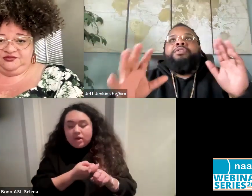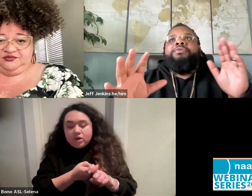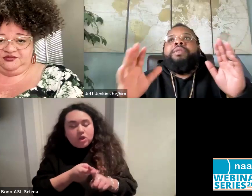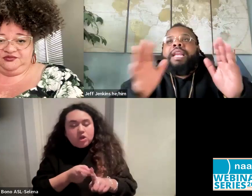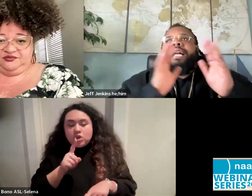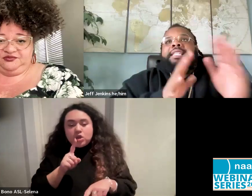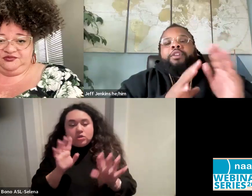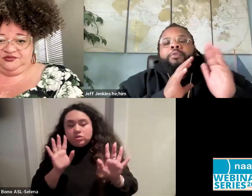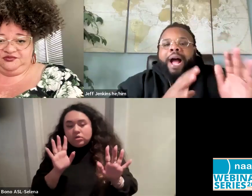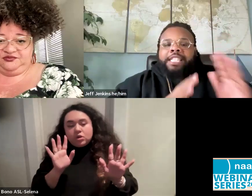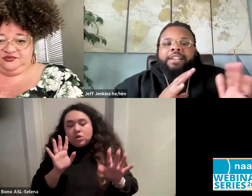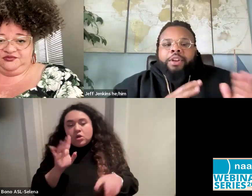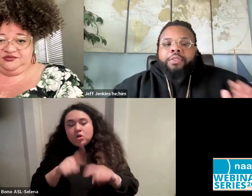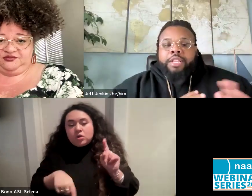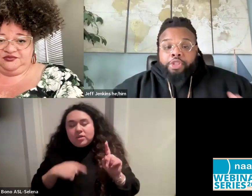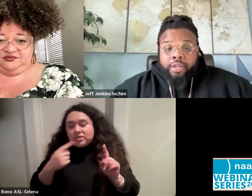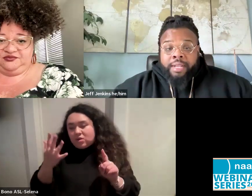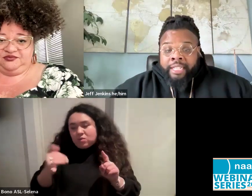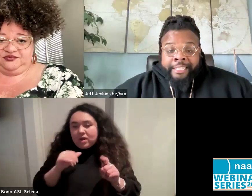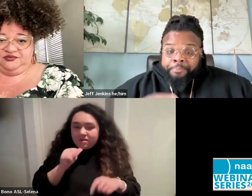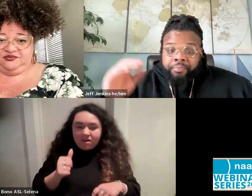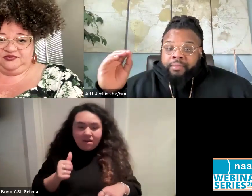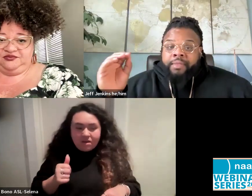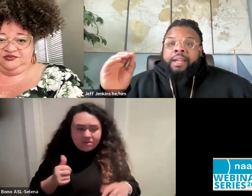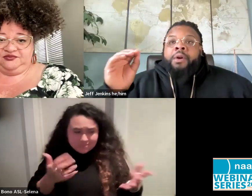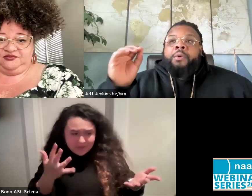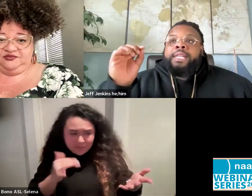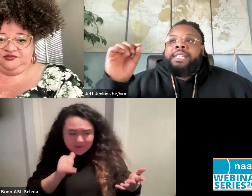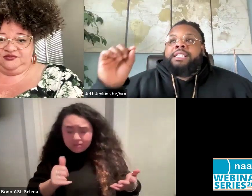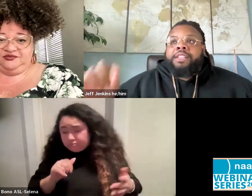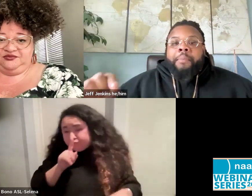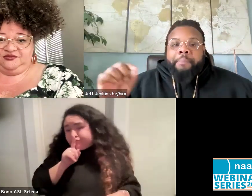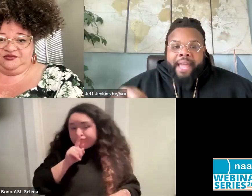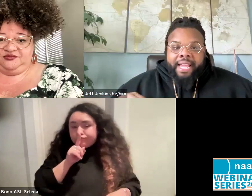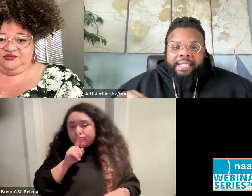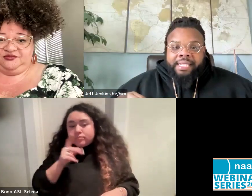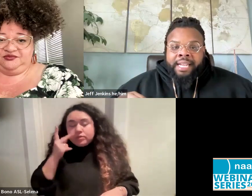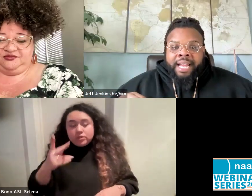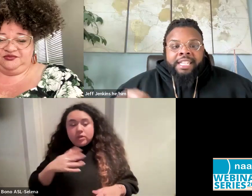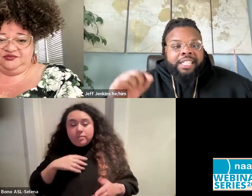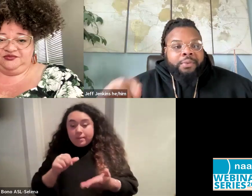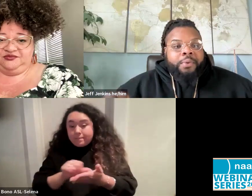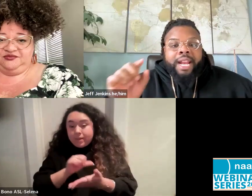You did not tell her why she didn't want to go on this trip. When she saw my page, she went